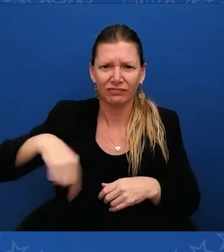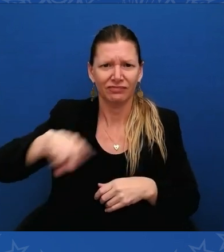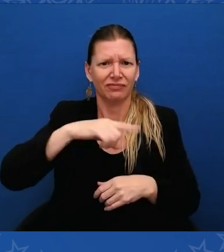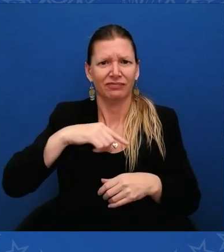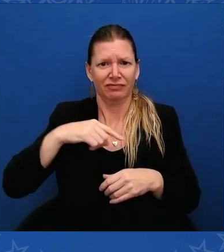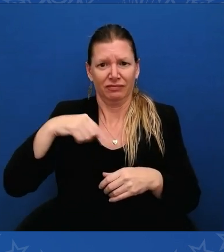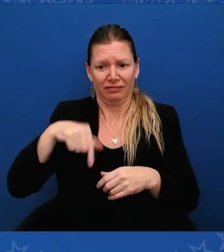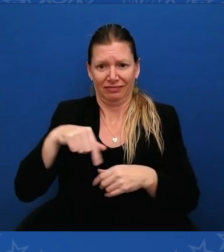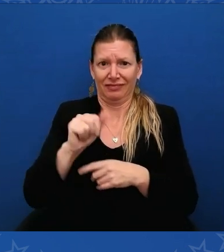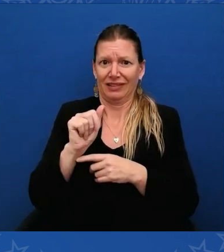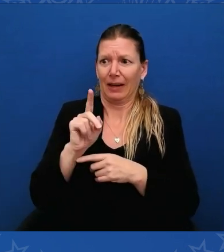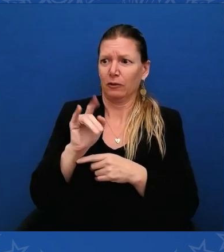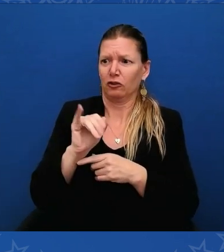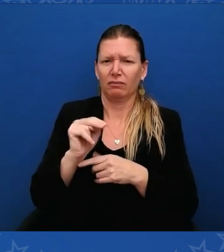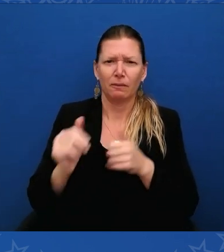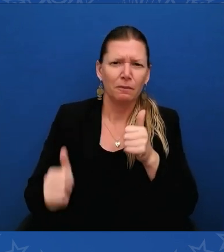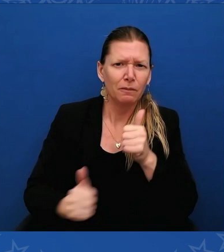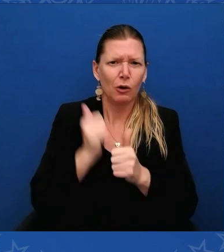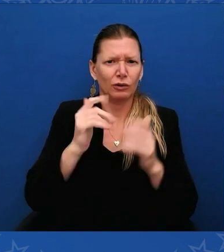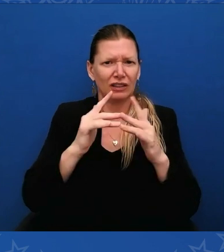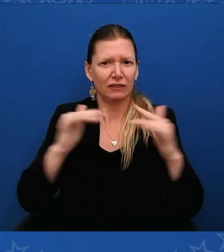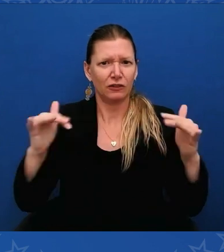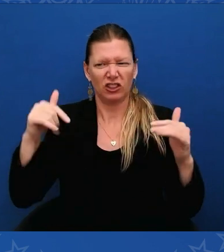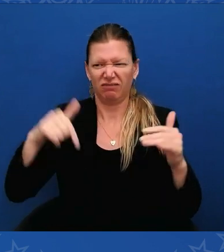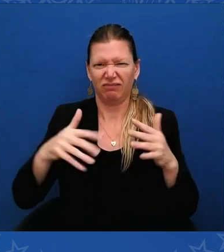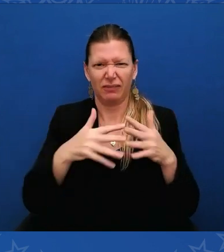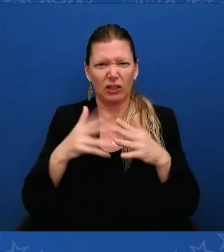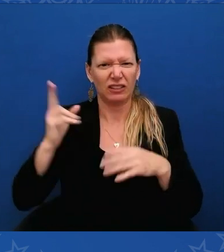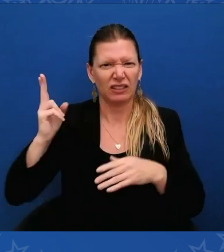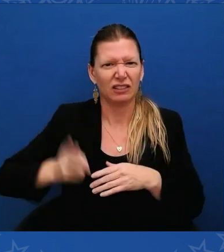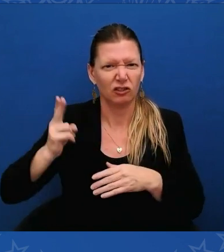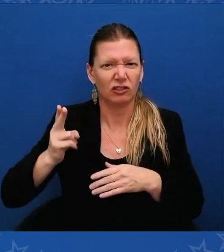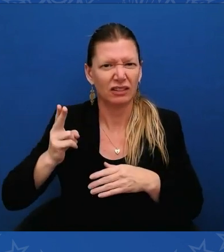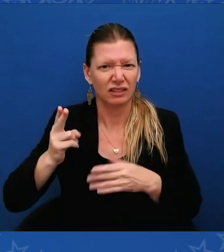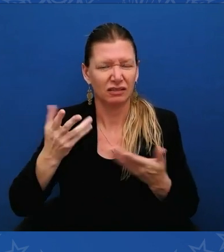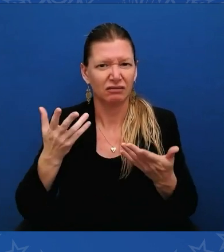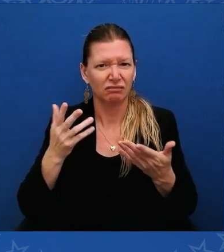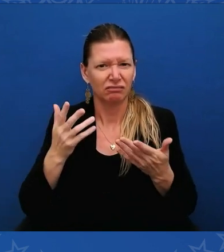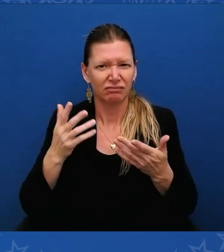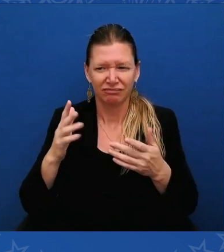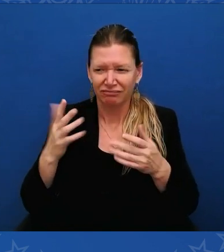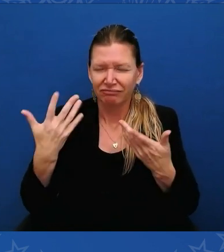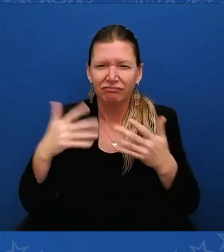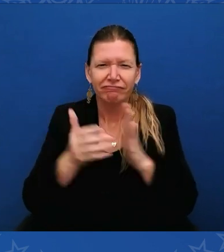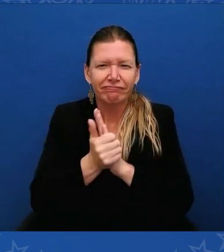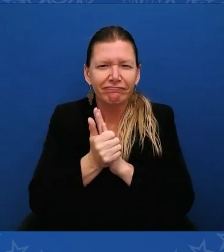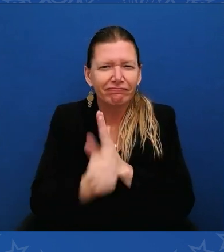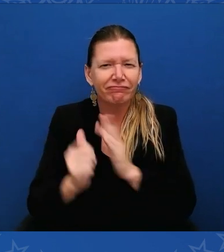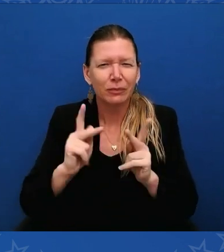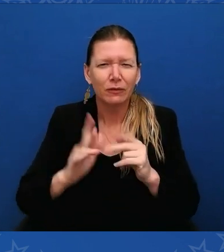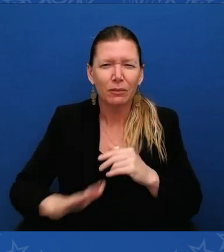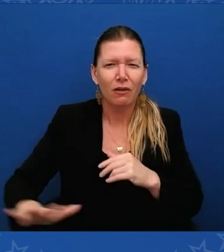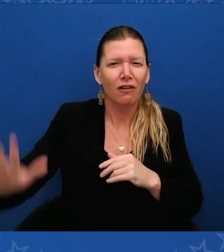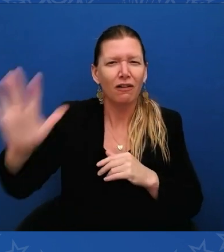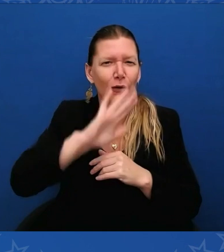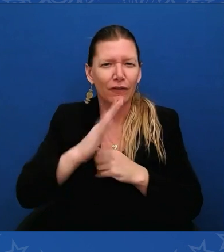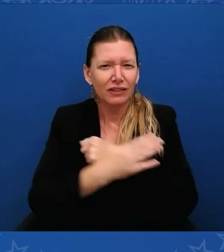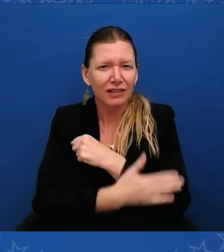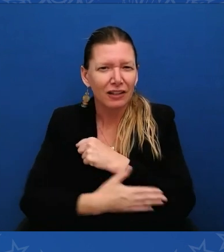including Hispanic Americans at every level of my administration, like our incredible Cabinet members who are here tonight: Secretary --